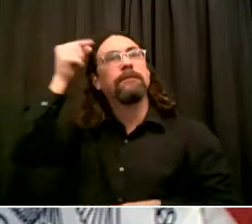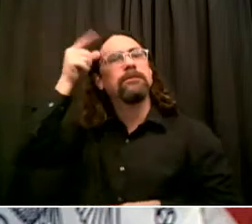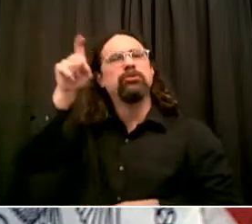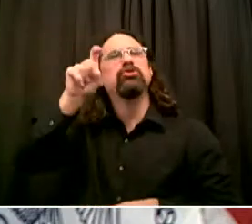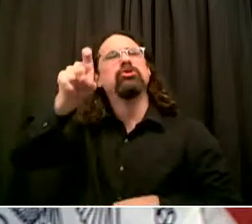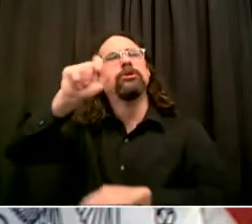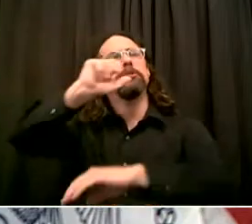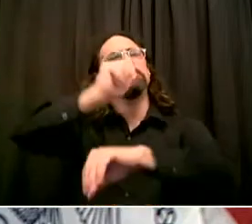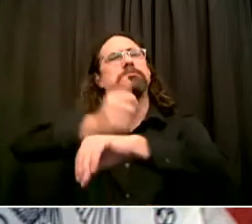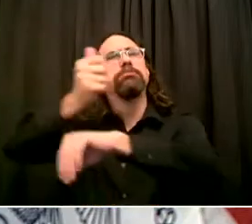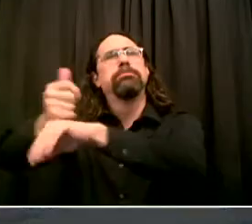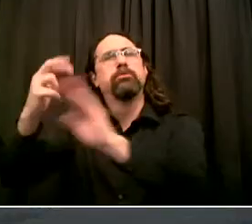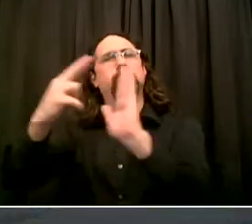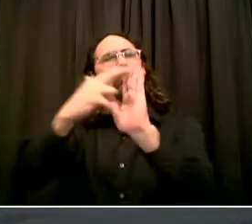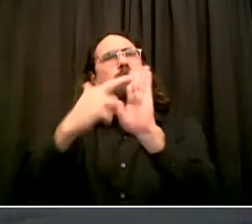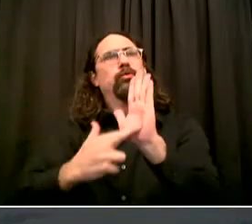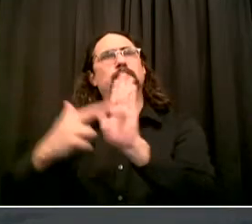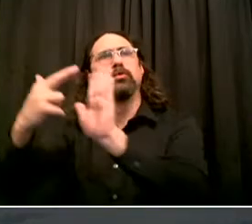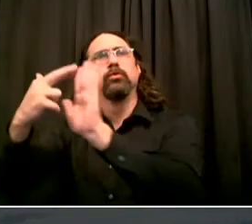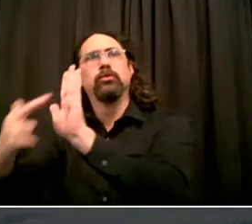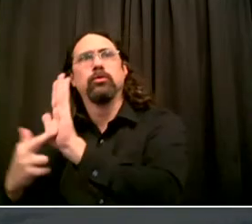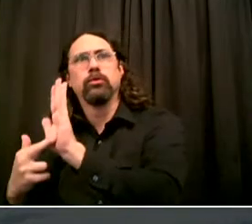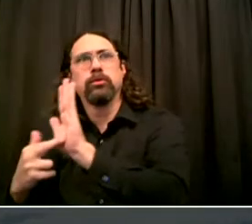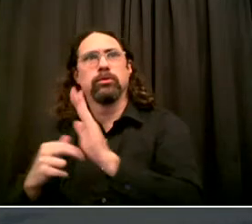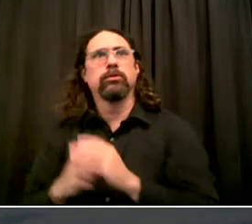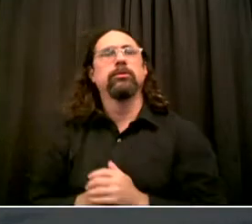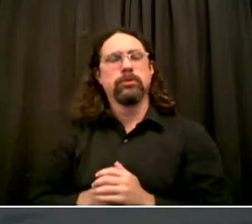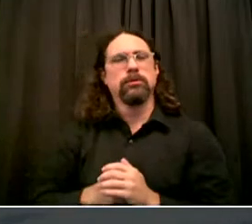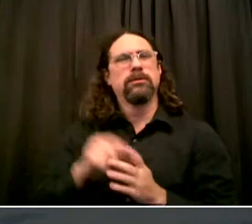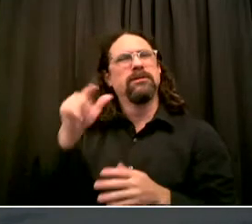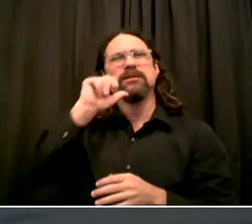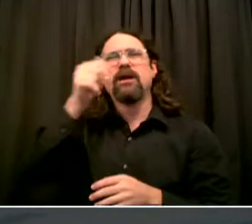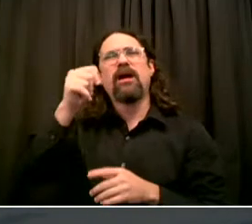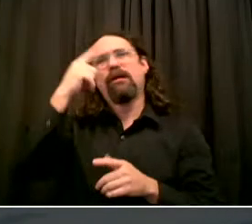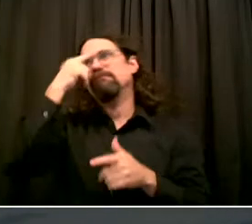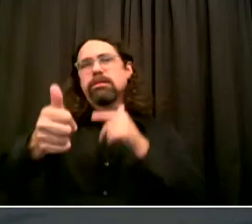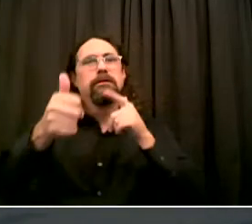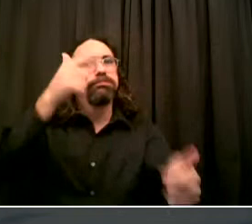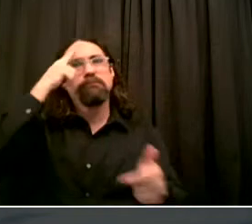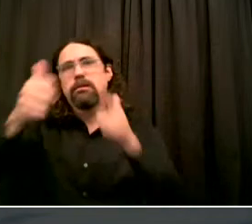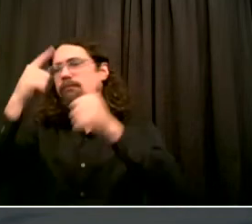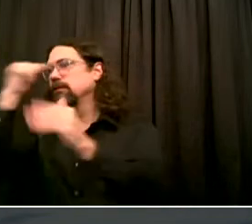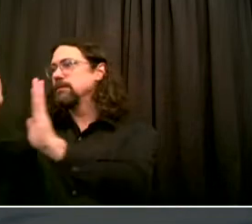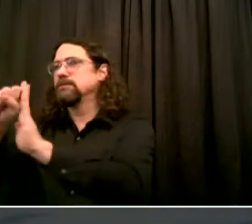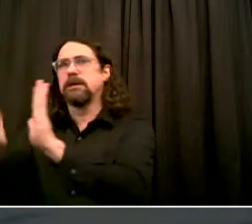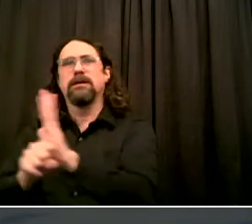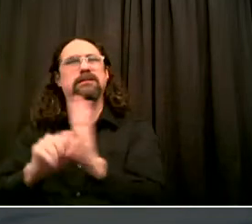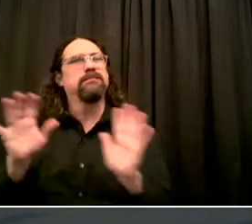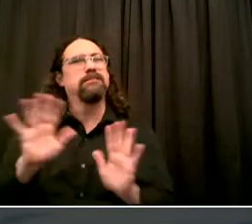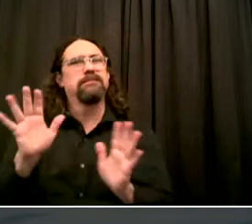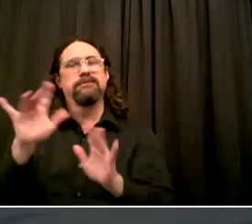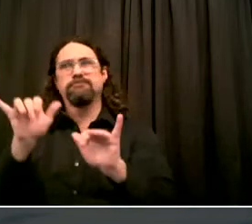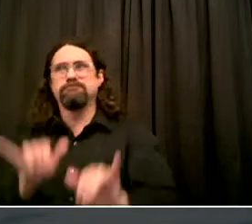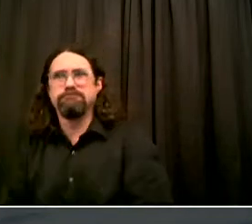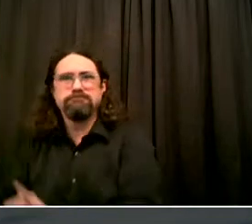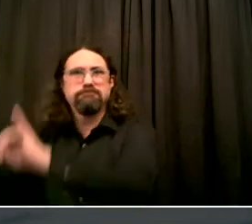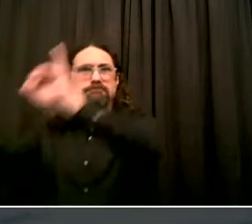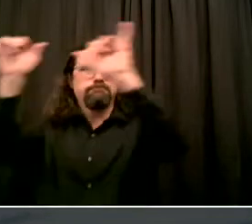TRAVEL, THEY ARE SAFE. THIS IS A MOMOT MEN FOR THE FEDERAL GOVERNMENT TO CREATE A MANDATE